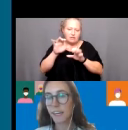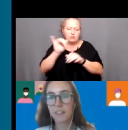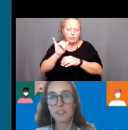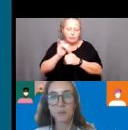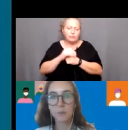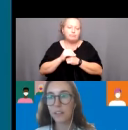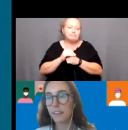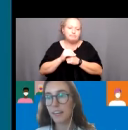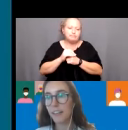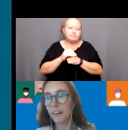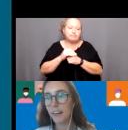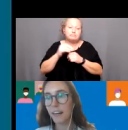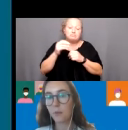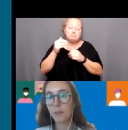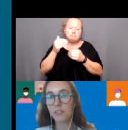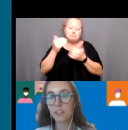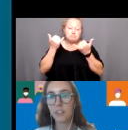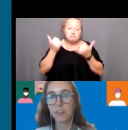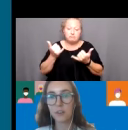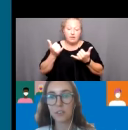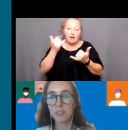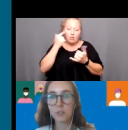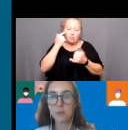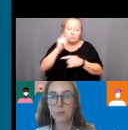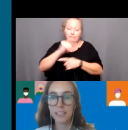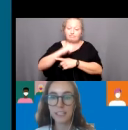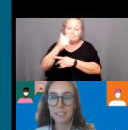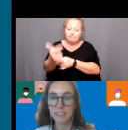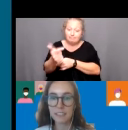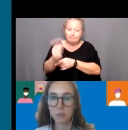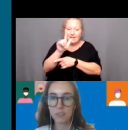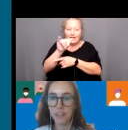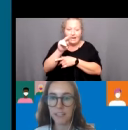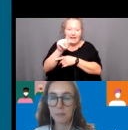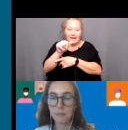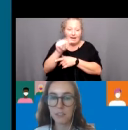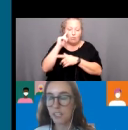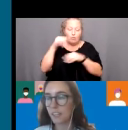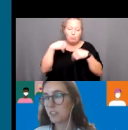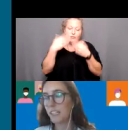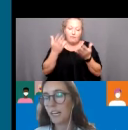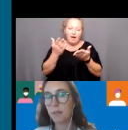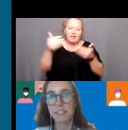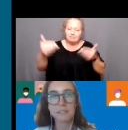And with that, I will turn it over to Linda to provide some introductory comments.